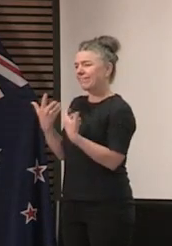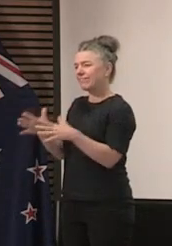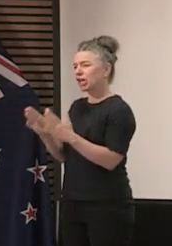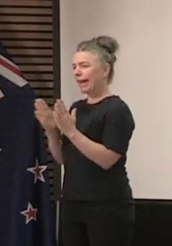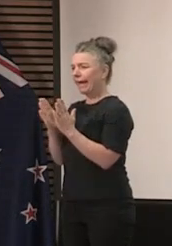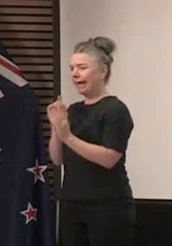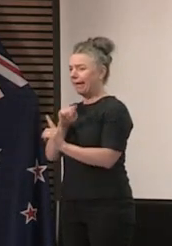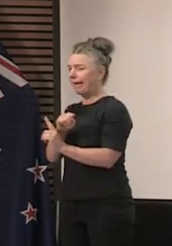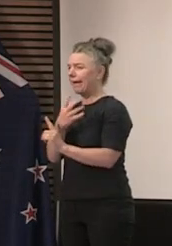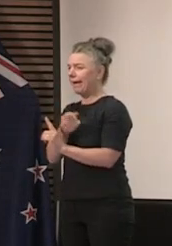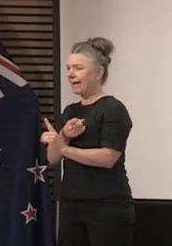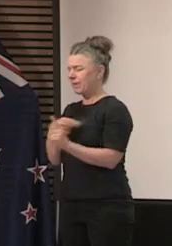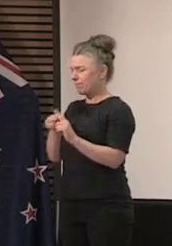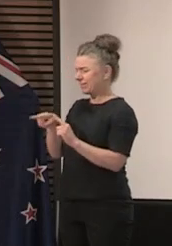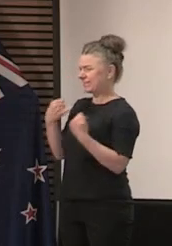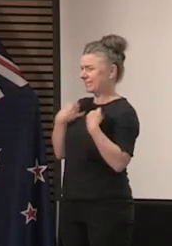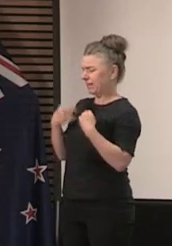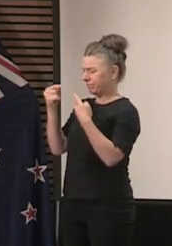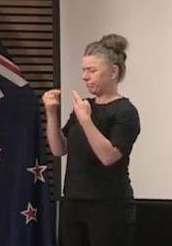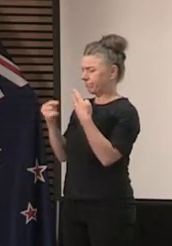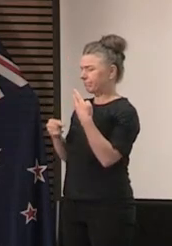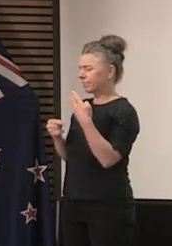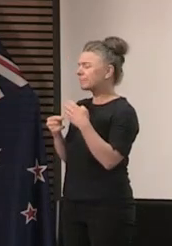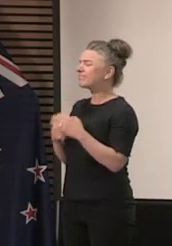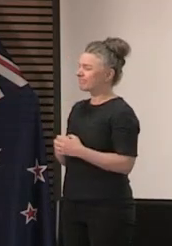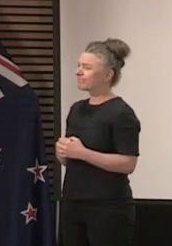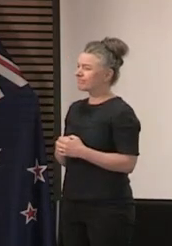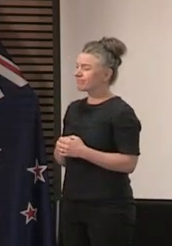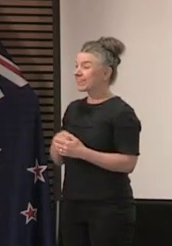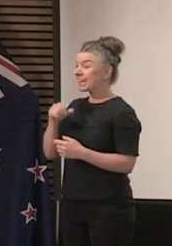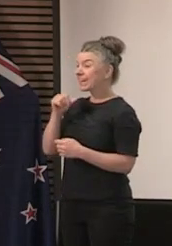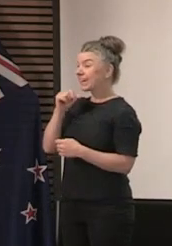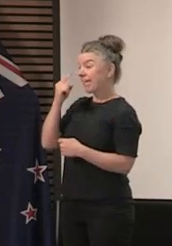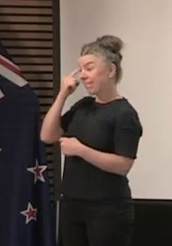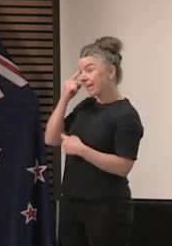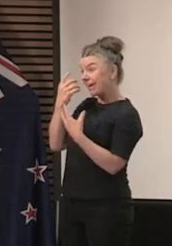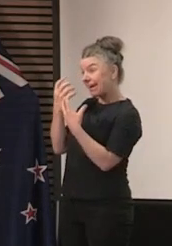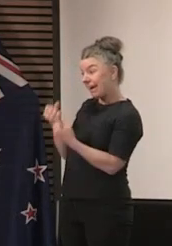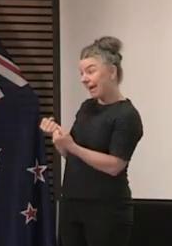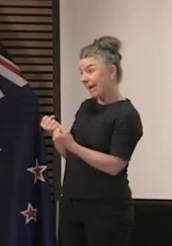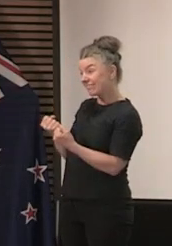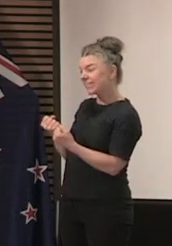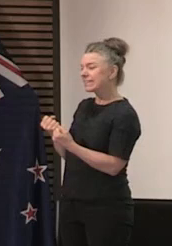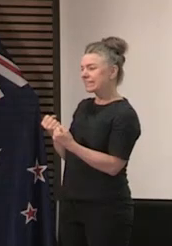COVID-19, he was considered a probable case, based on his exposure and symptoms, and as